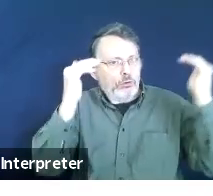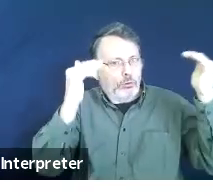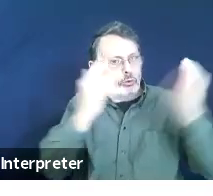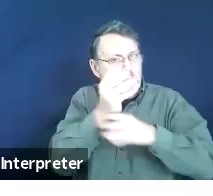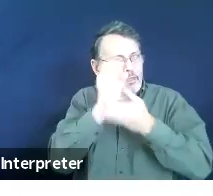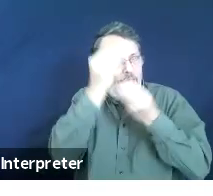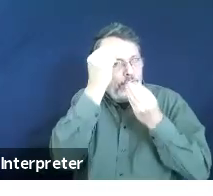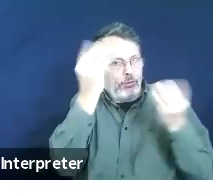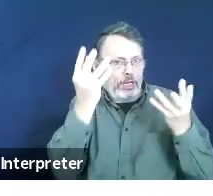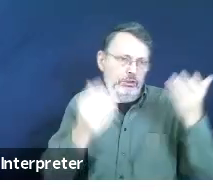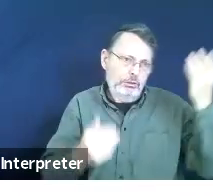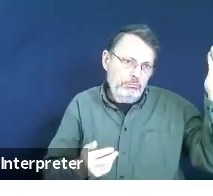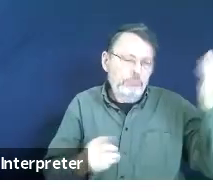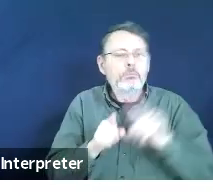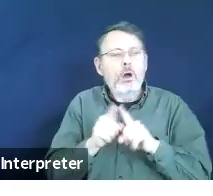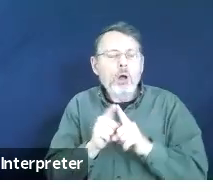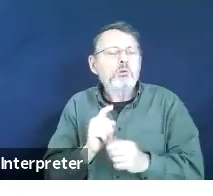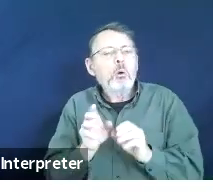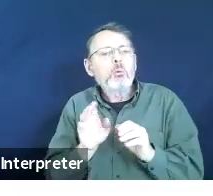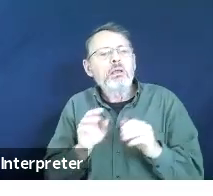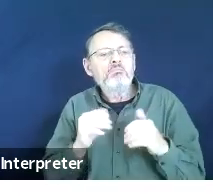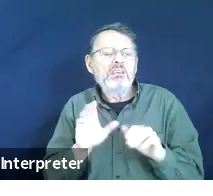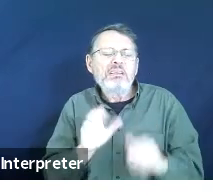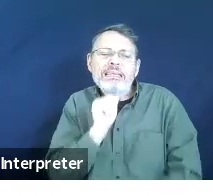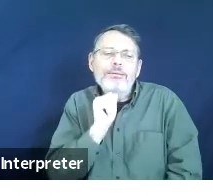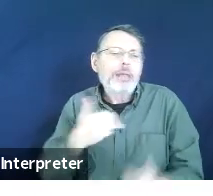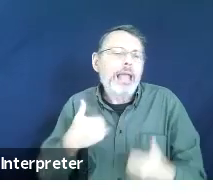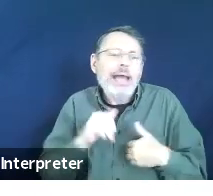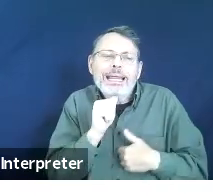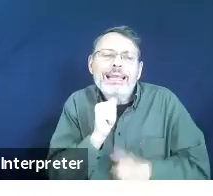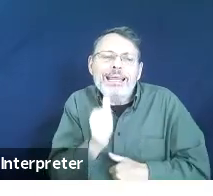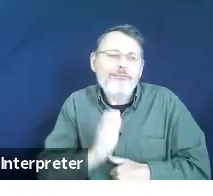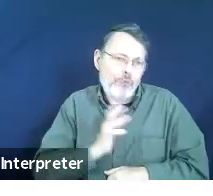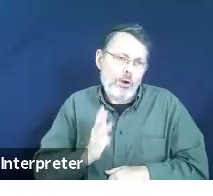were able to put in formal requests for information and receive formal documents